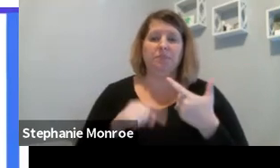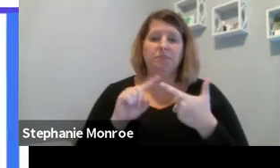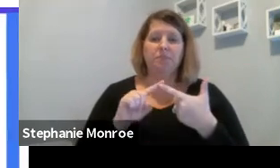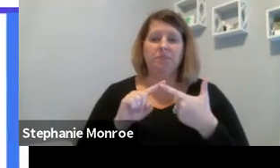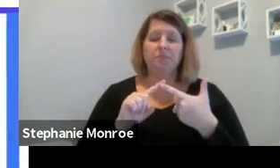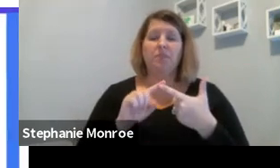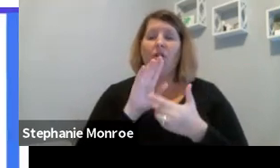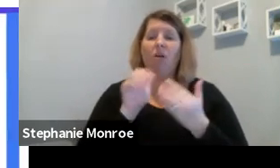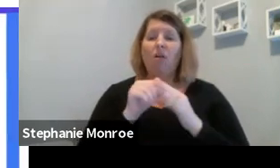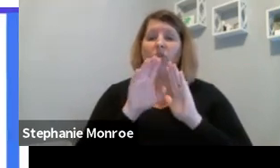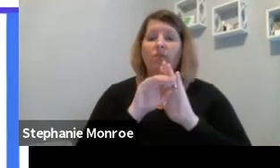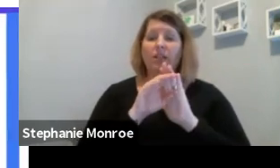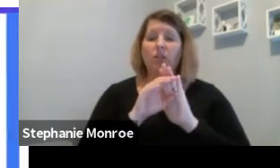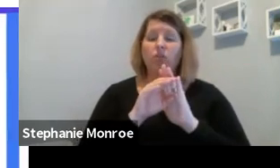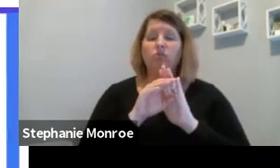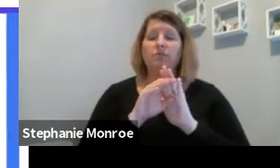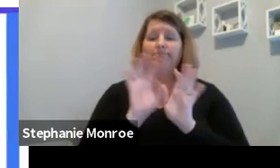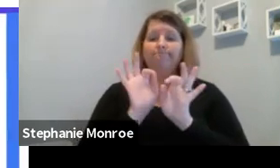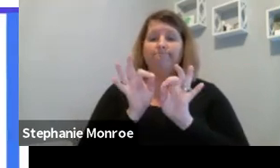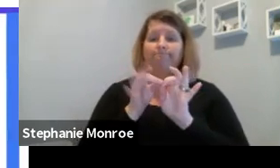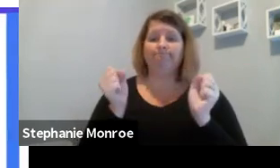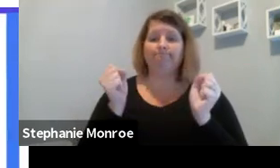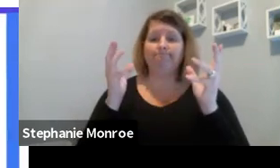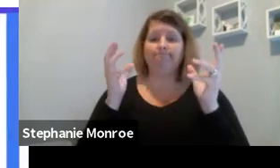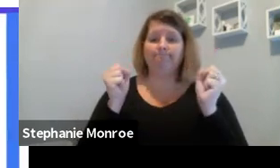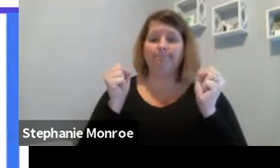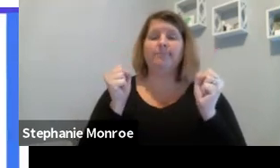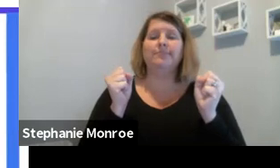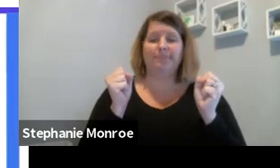All the videos are being interpreted in ASL,